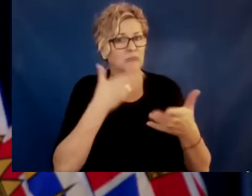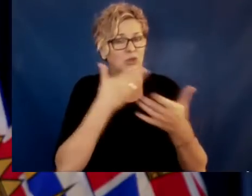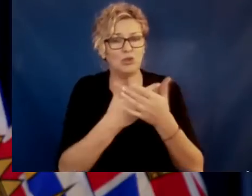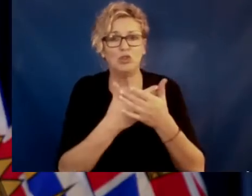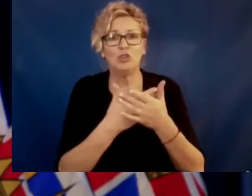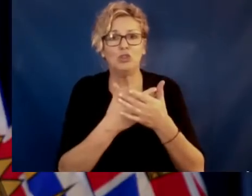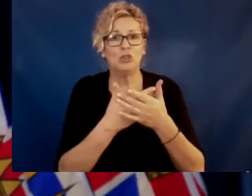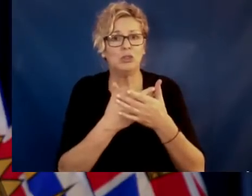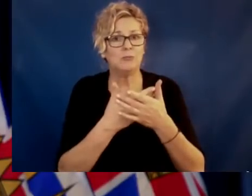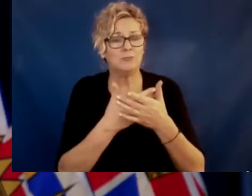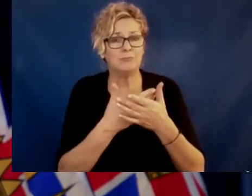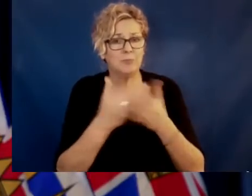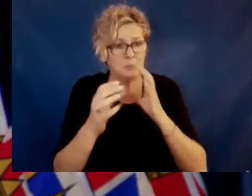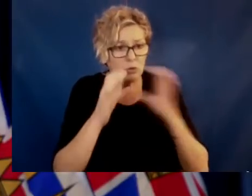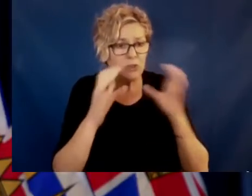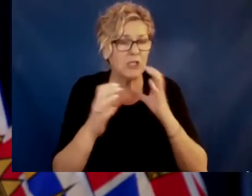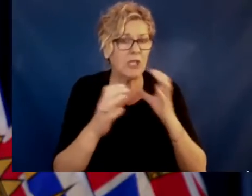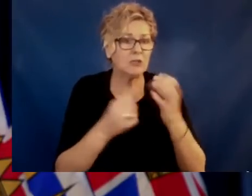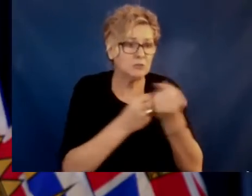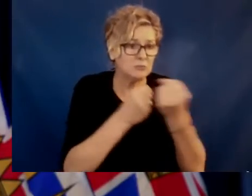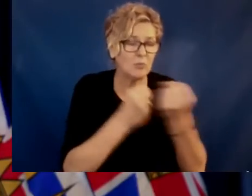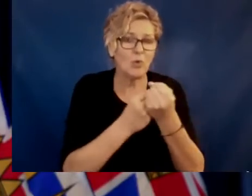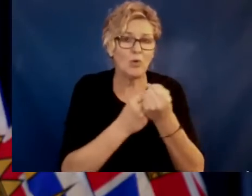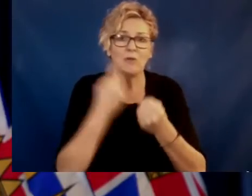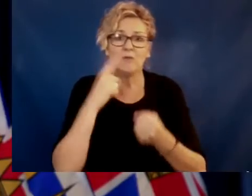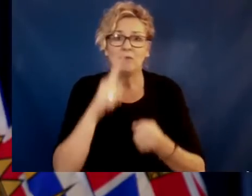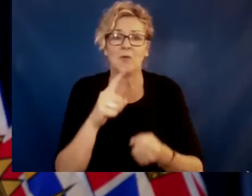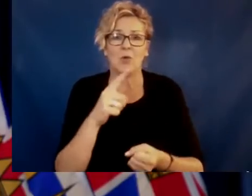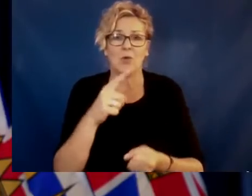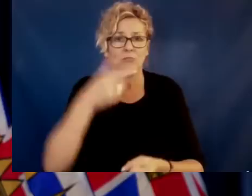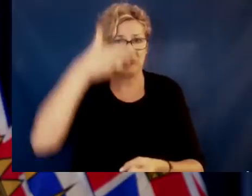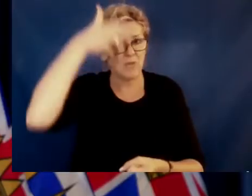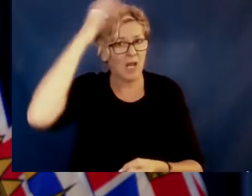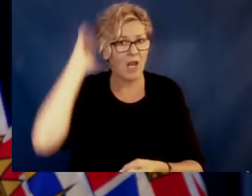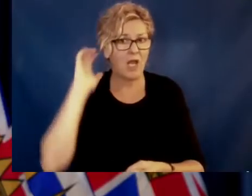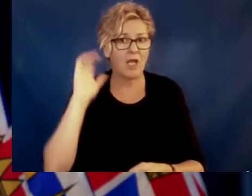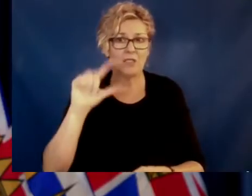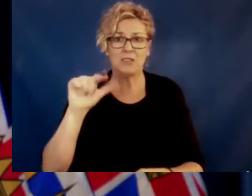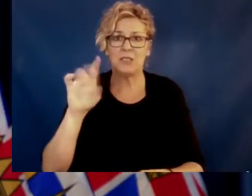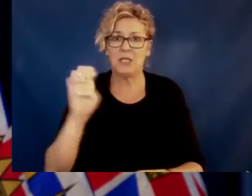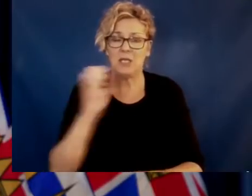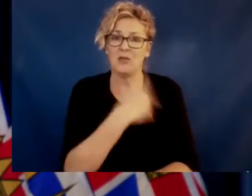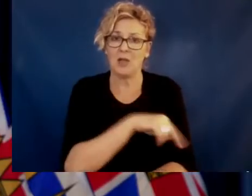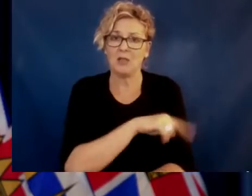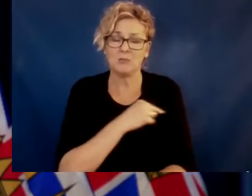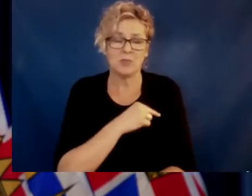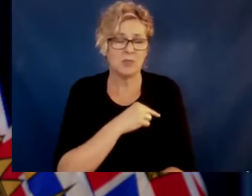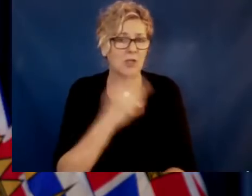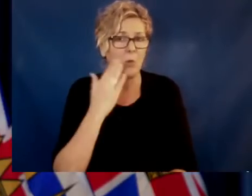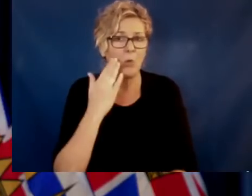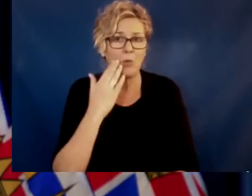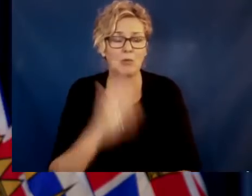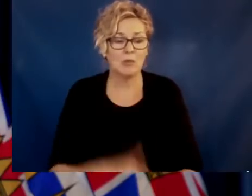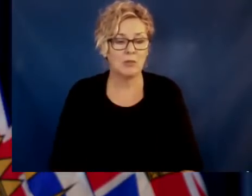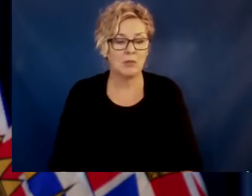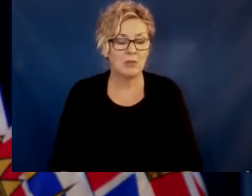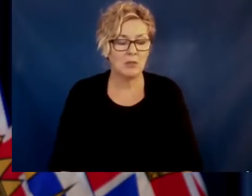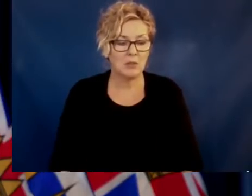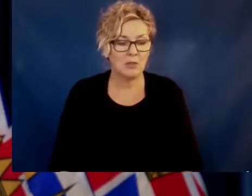Jane, do you have another question? I'm wondering, I don't have a lot of information about this, but if they are